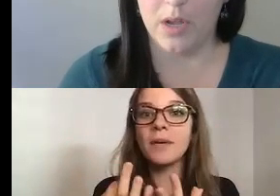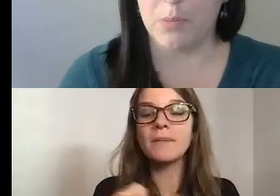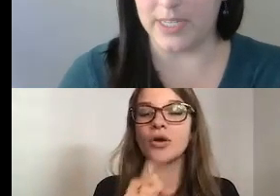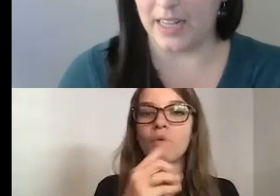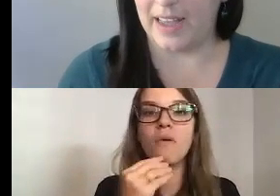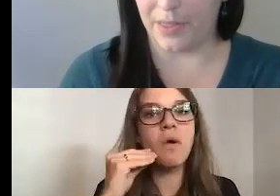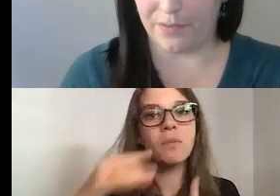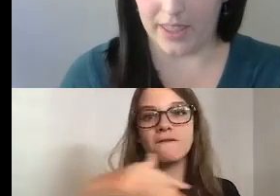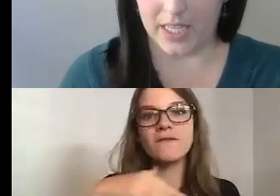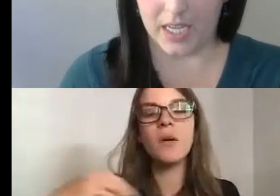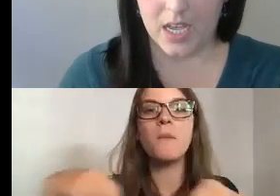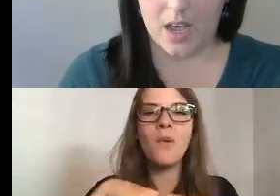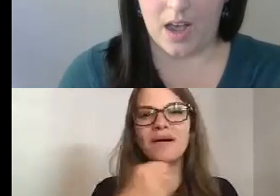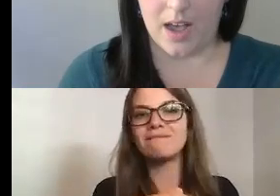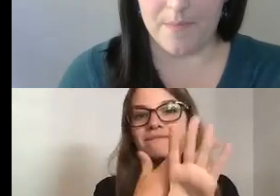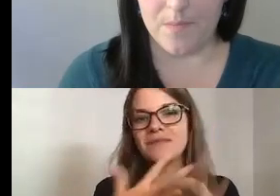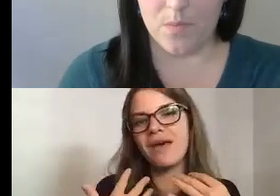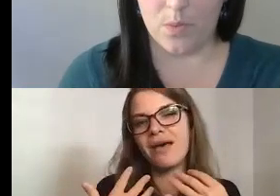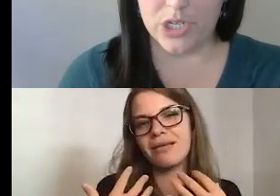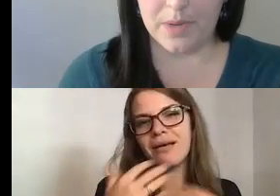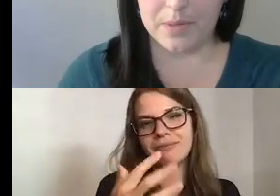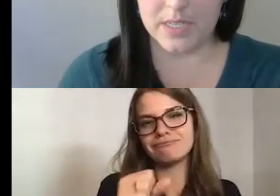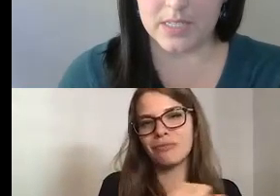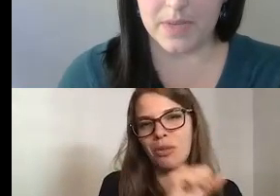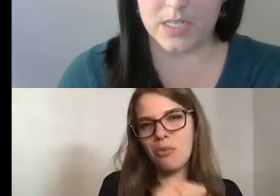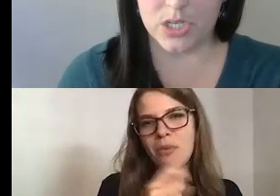more telehealth friendly would you be able to speak to